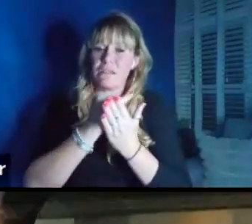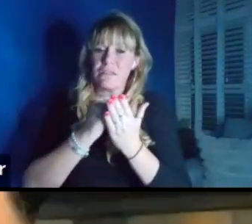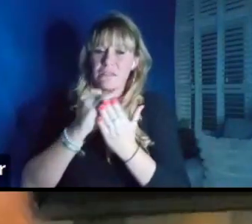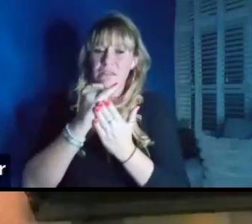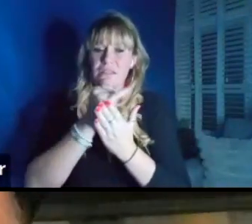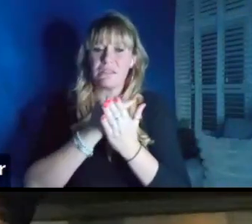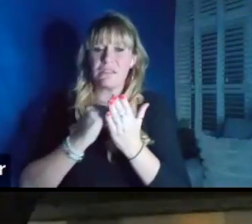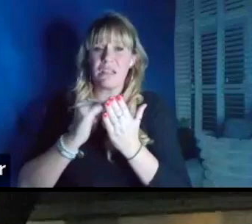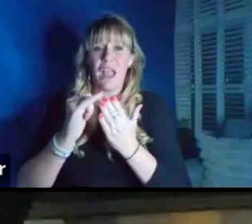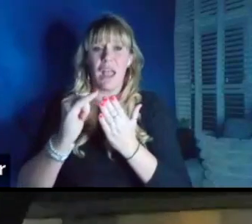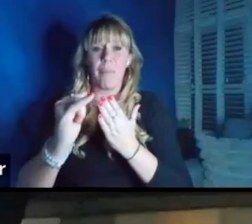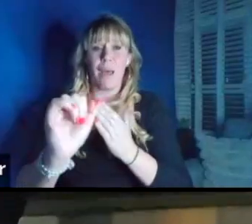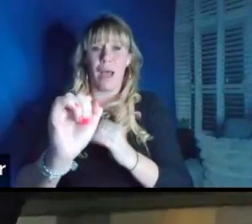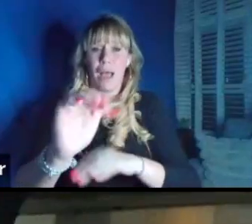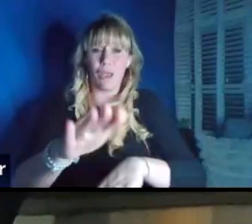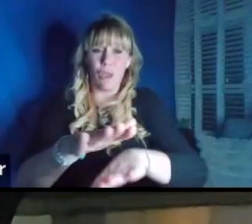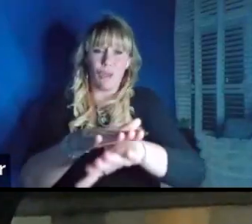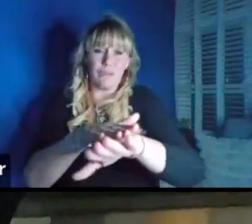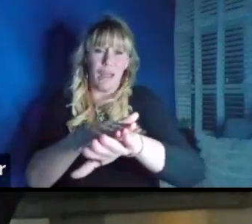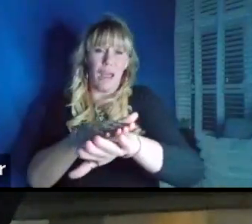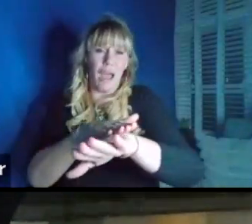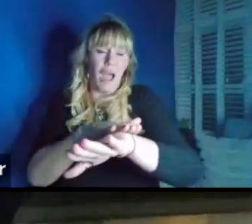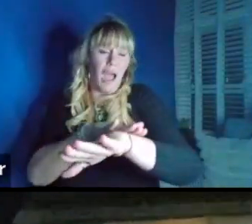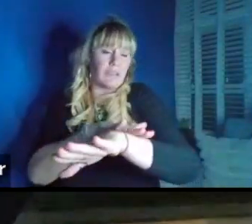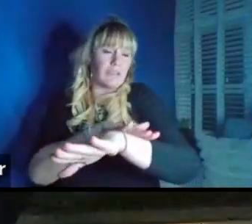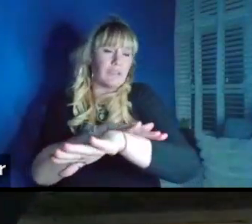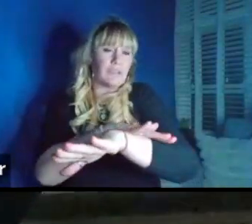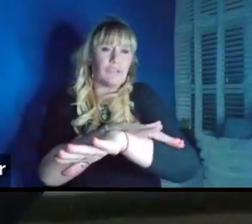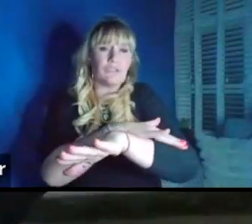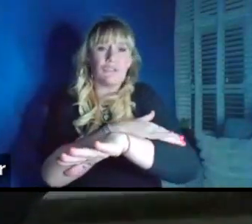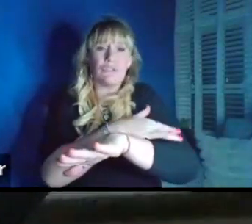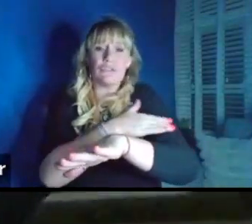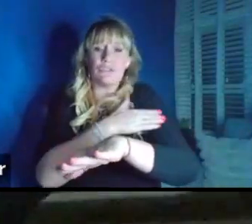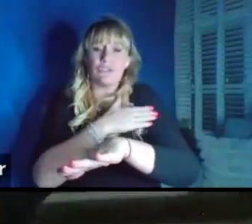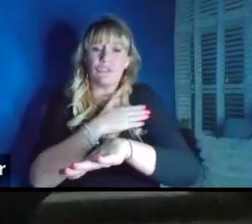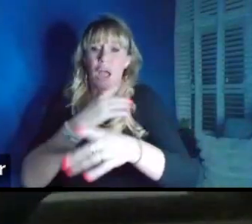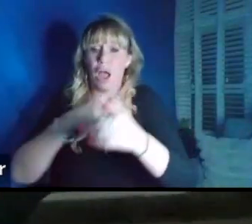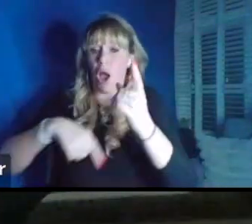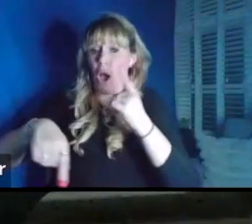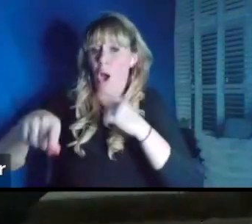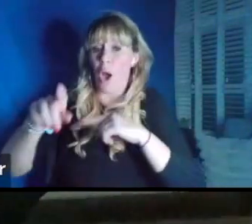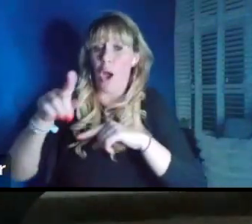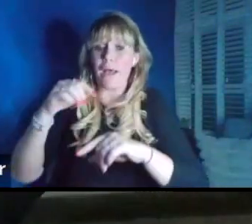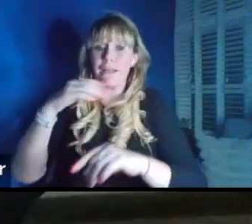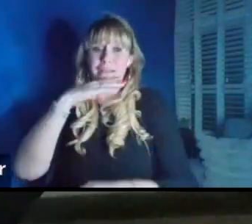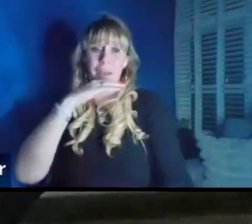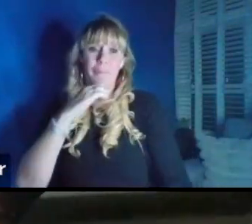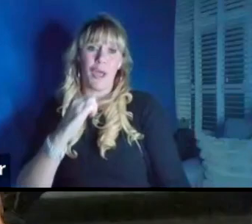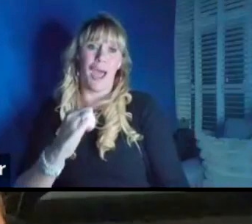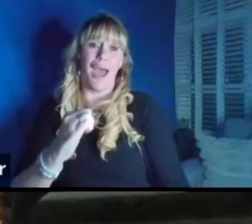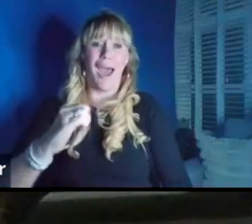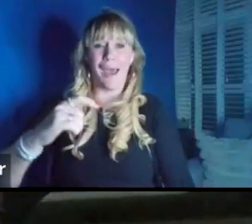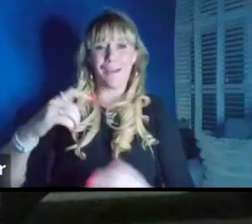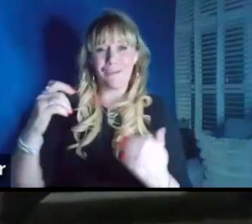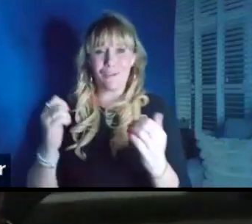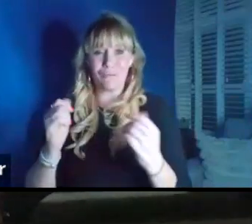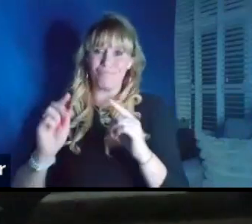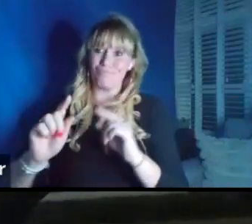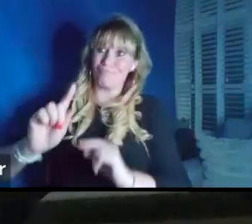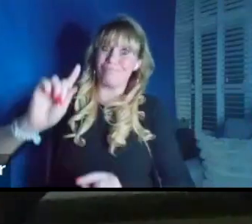With your open arms to catch me